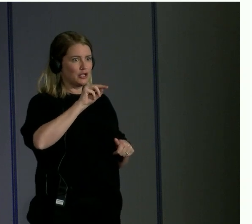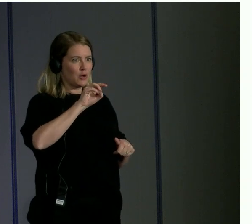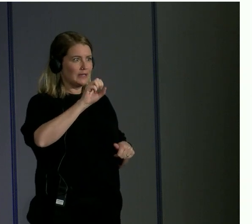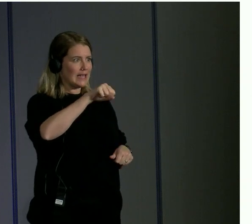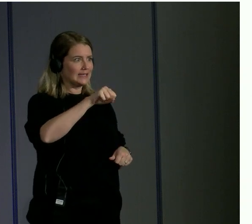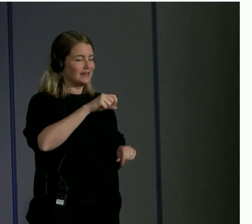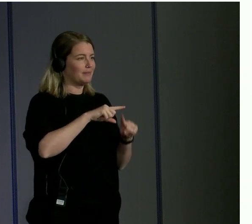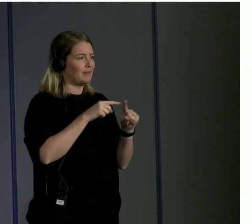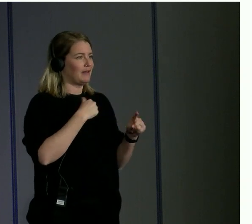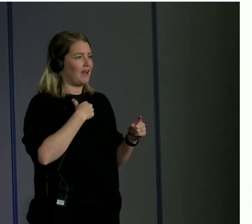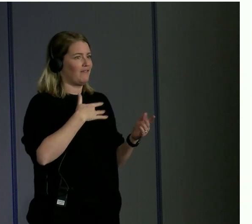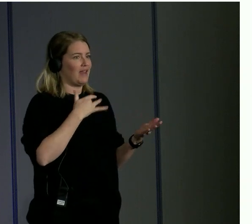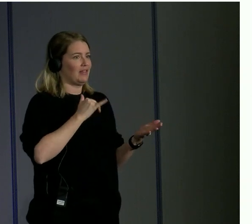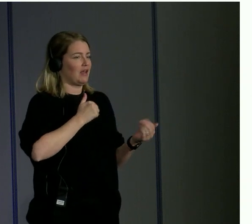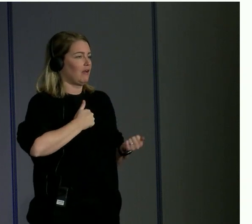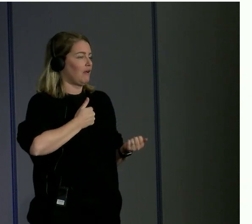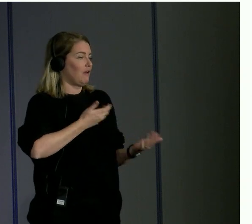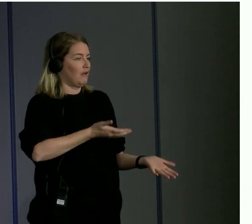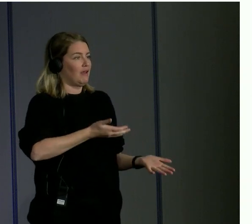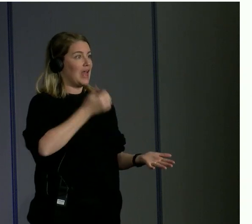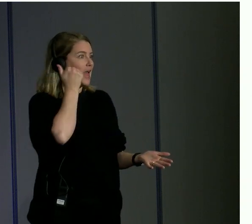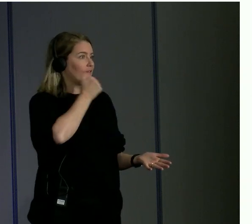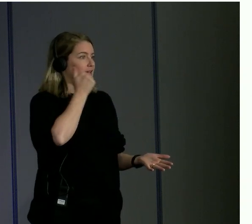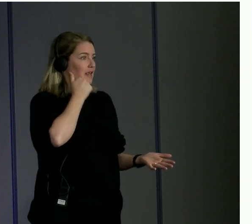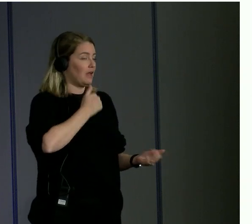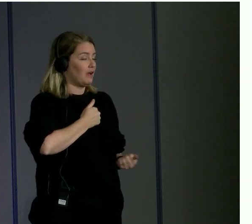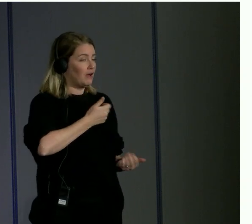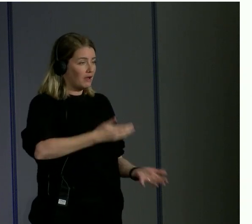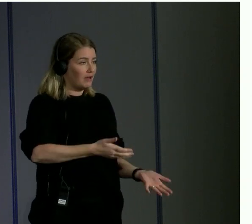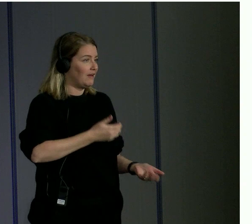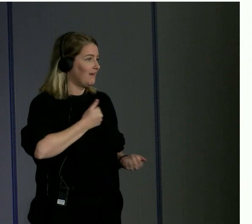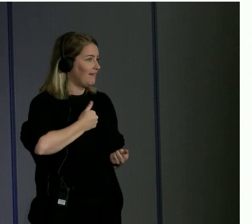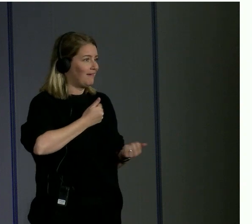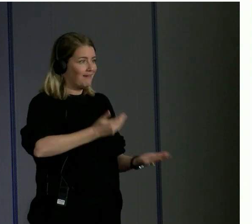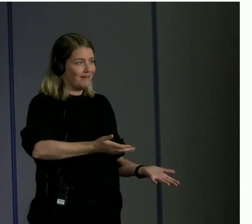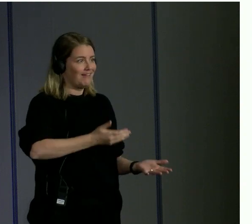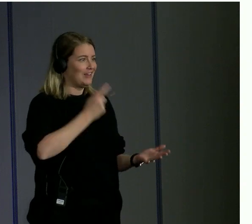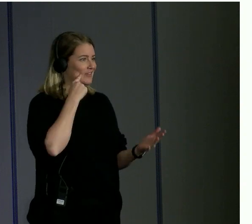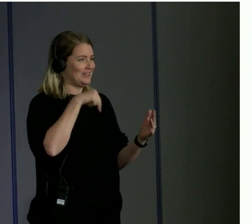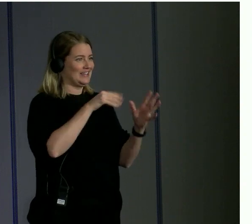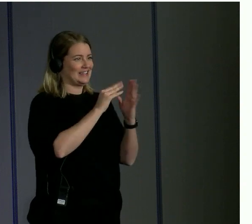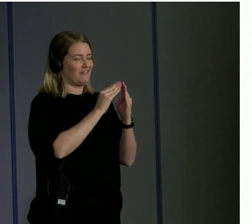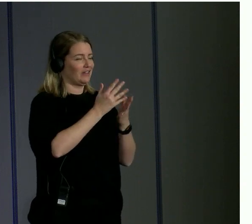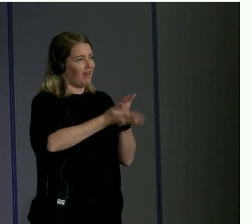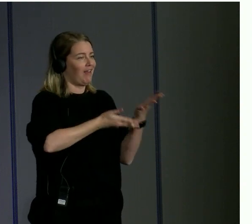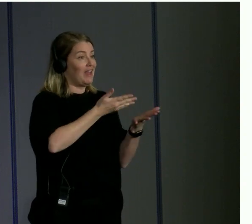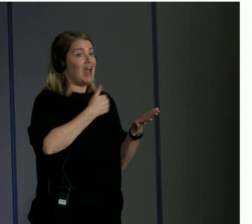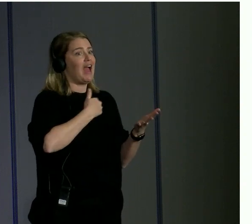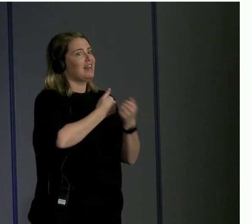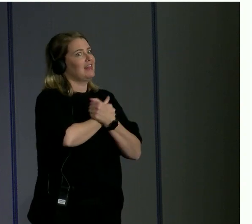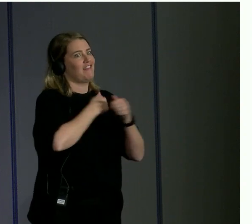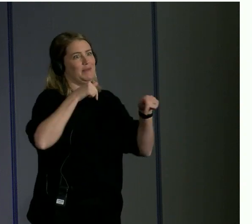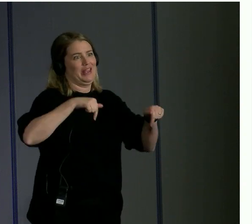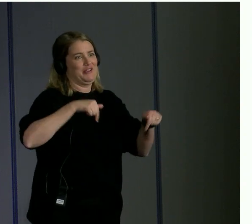like I have given everything every single day to the conference. And I love being here. This QR